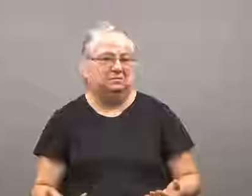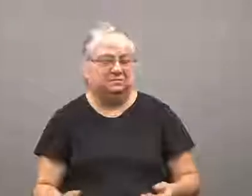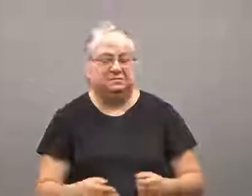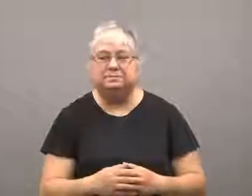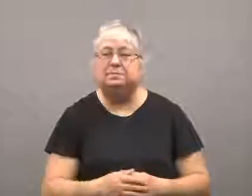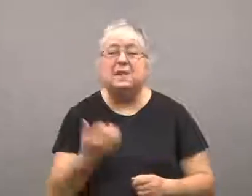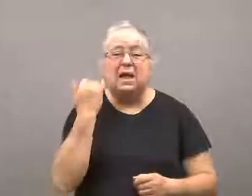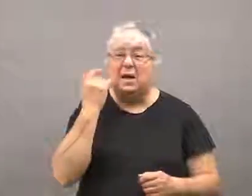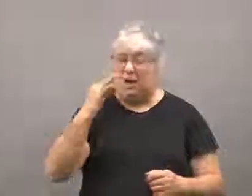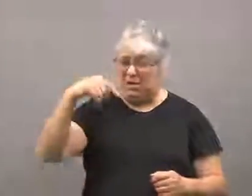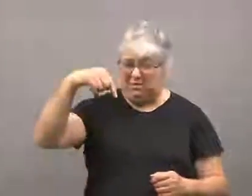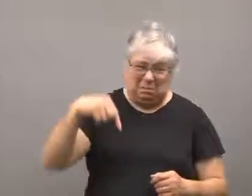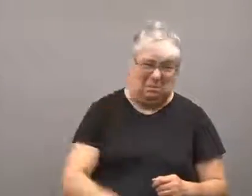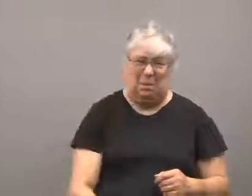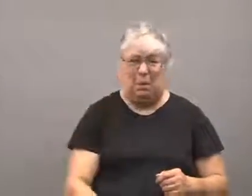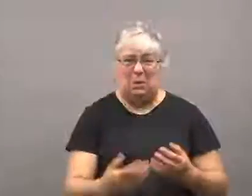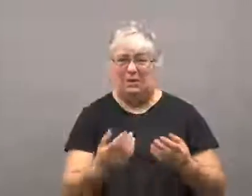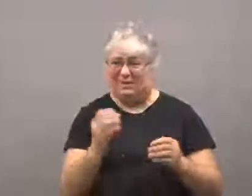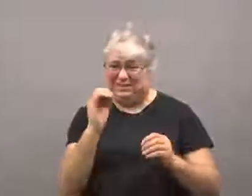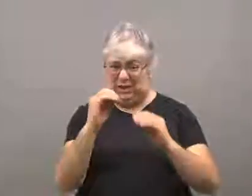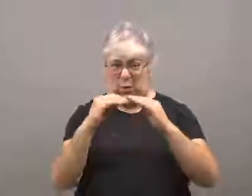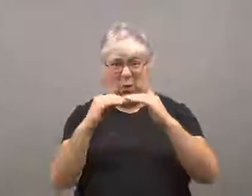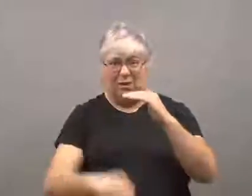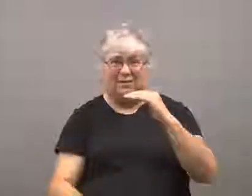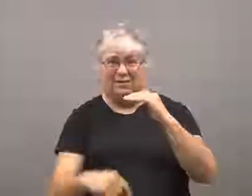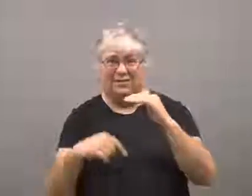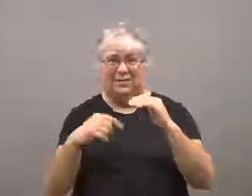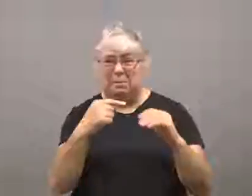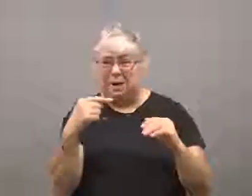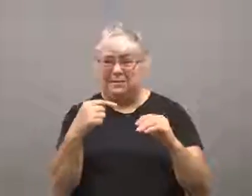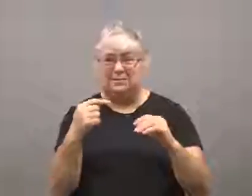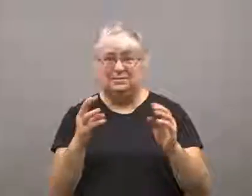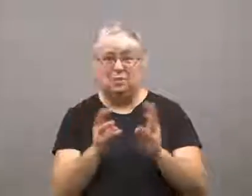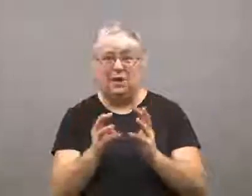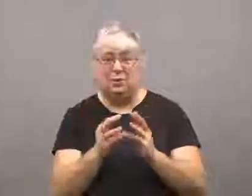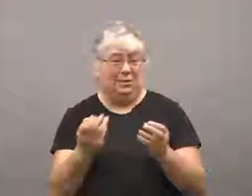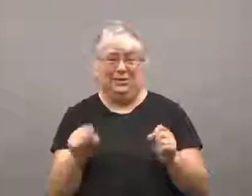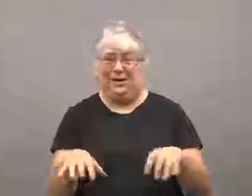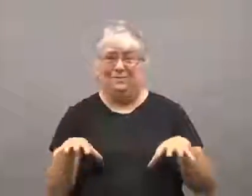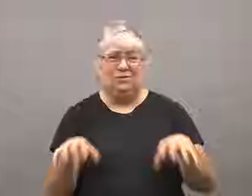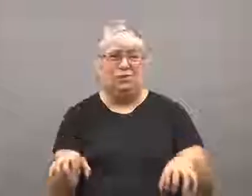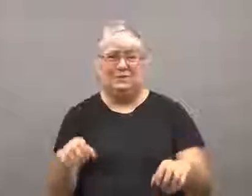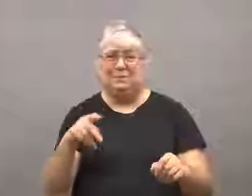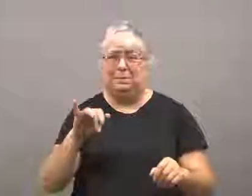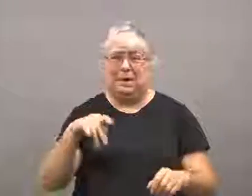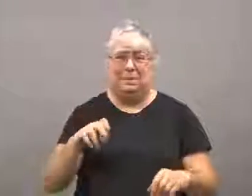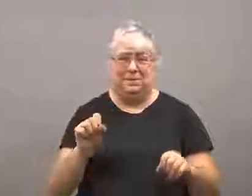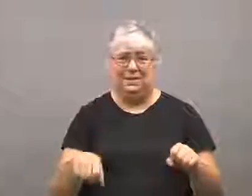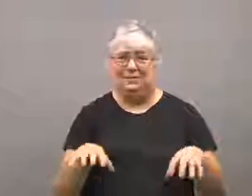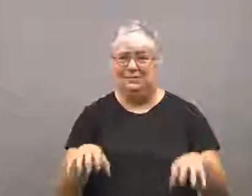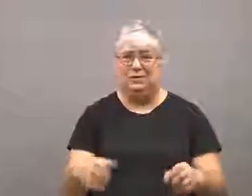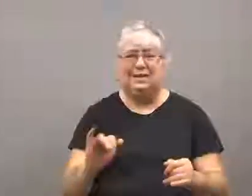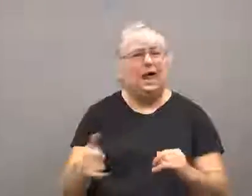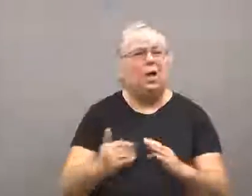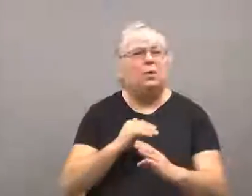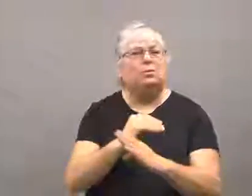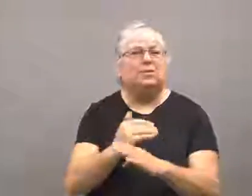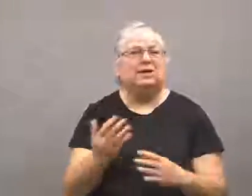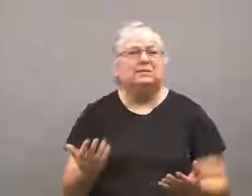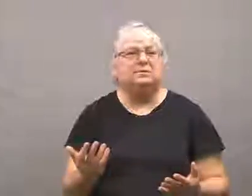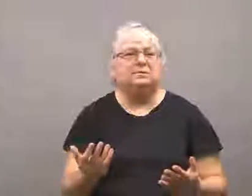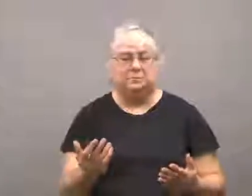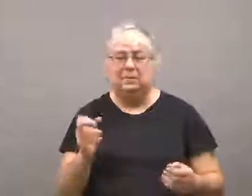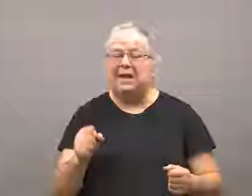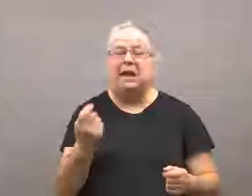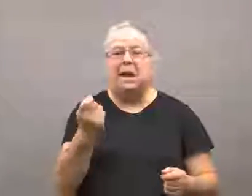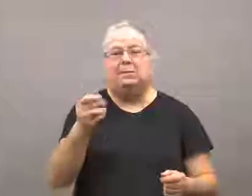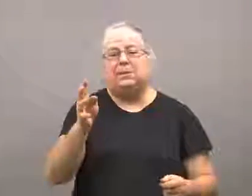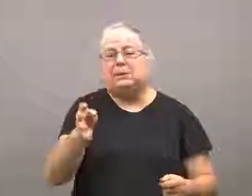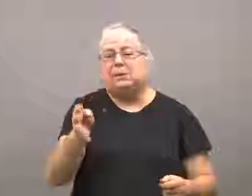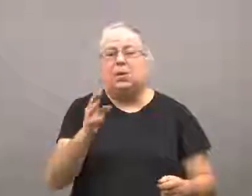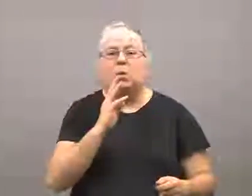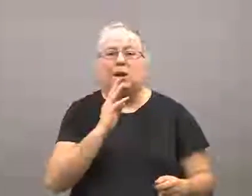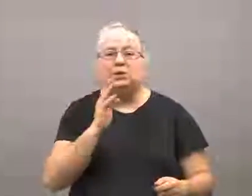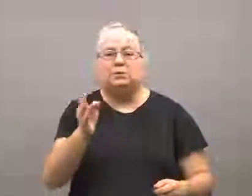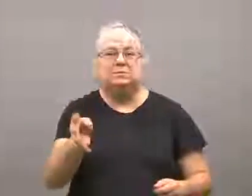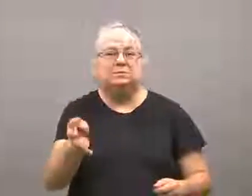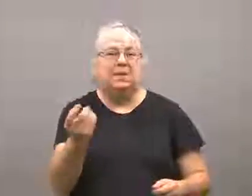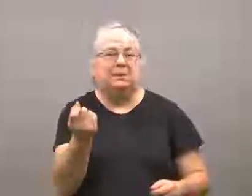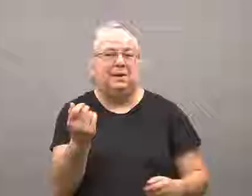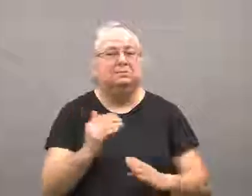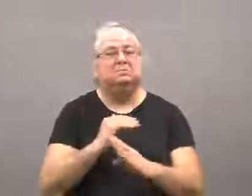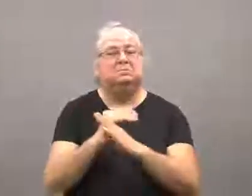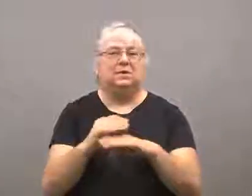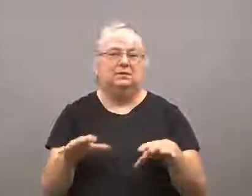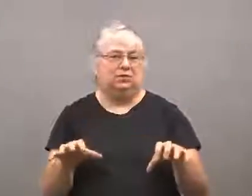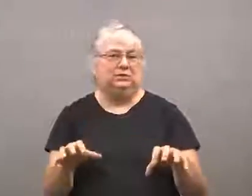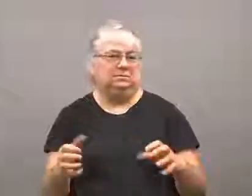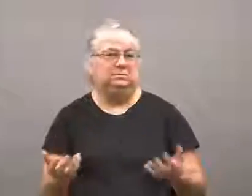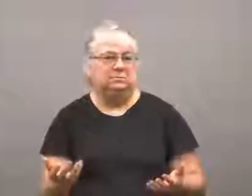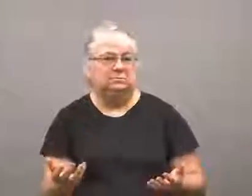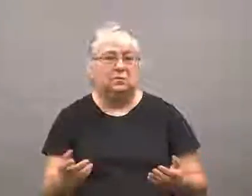Extreme cold can cause pipes to freeze.